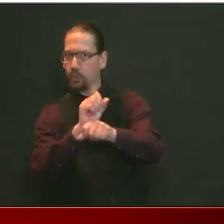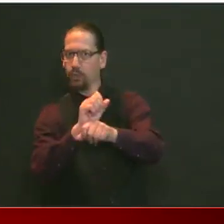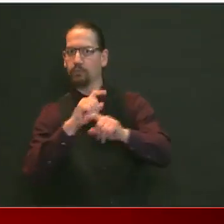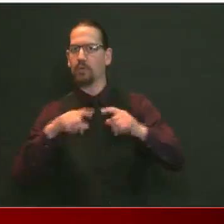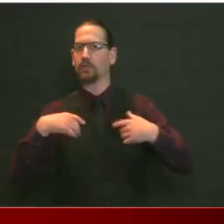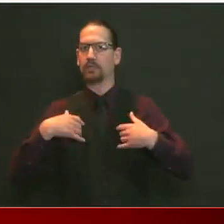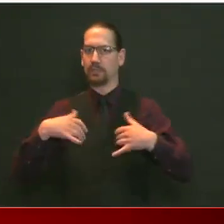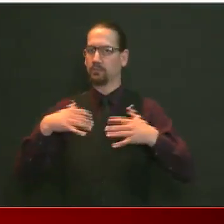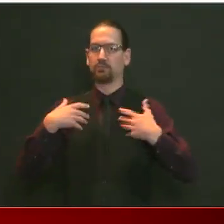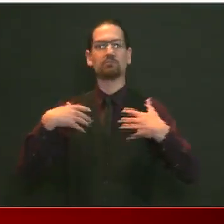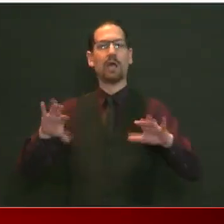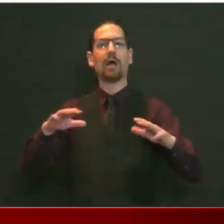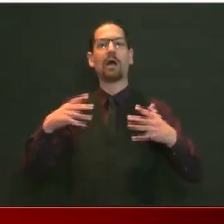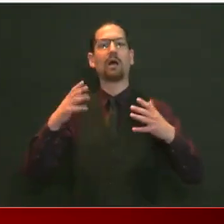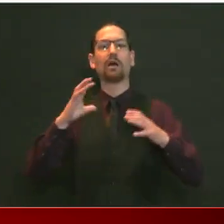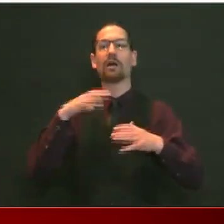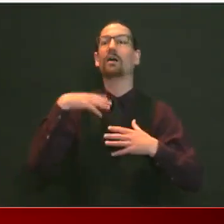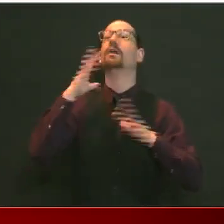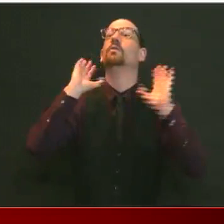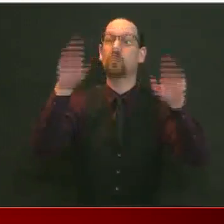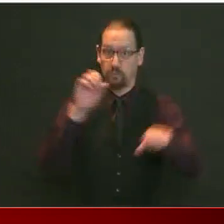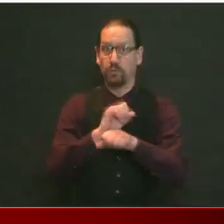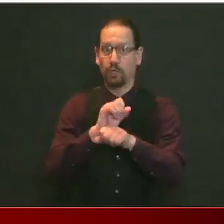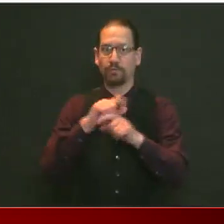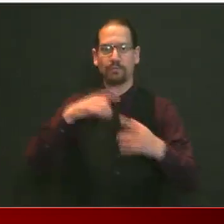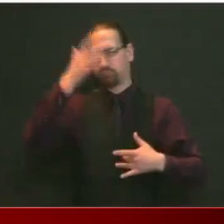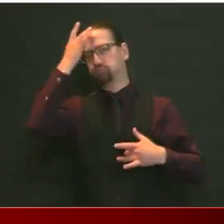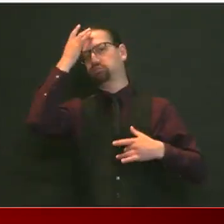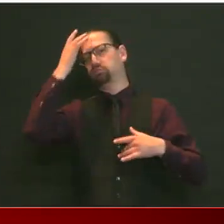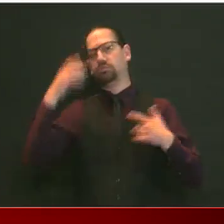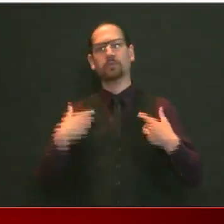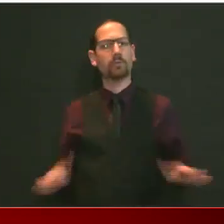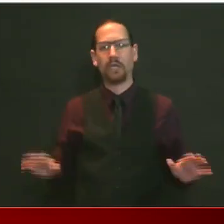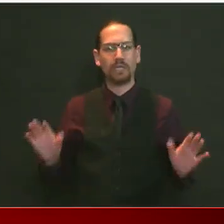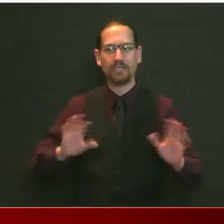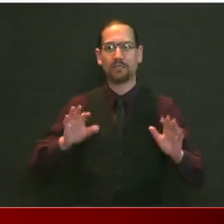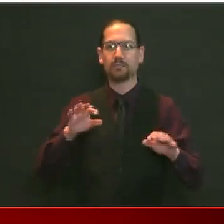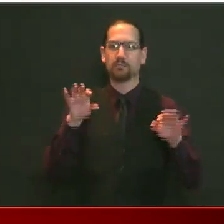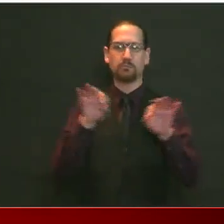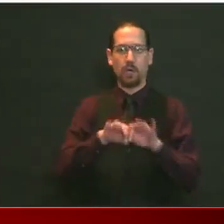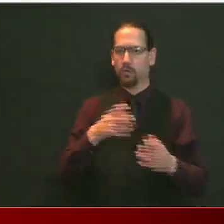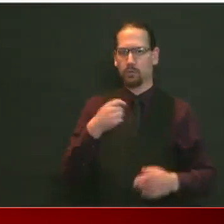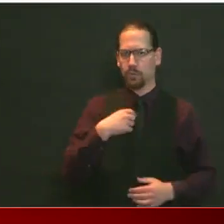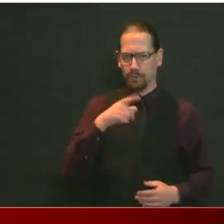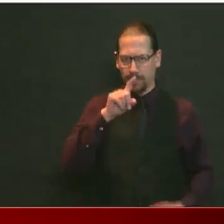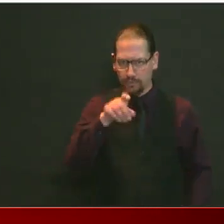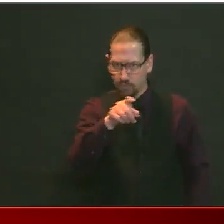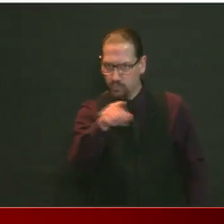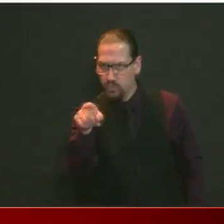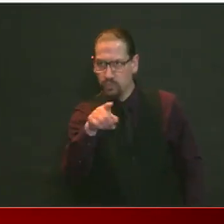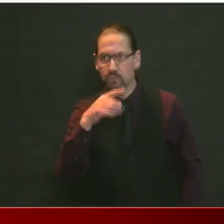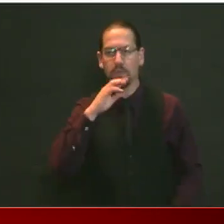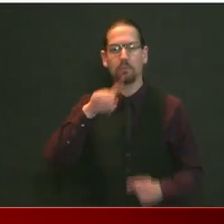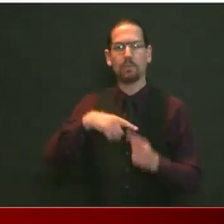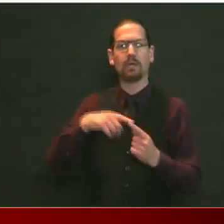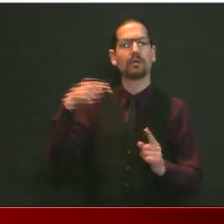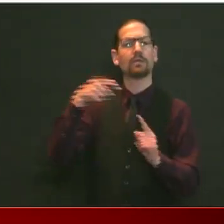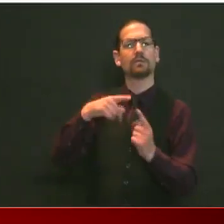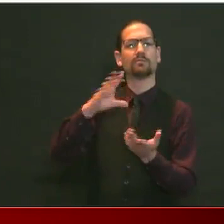BRIAN ABOUT, LIKE GO SLOW. GO SLOW, BUILD CONFIDENCE. SO WE DON'T HAVE TO GO BACK. THE THING YOU'RE TALKING ABOUT